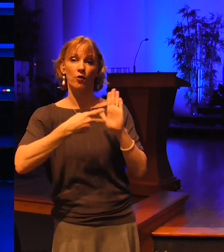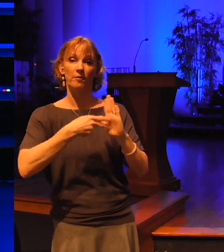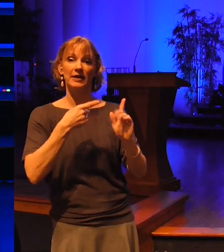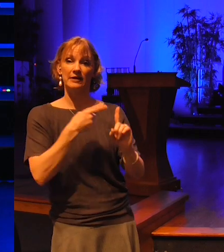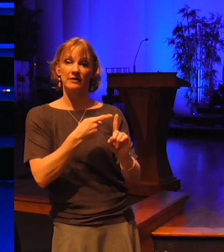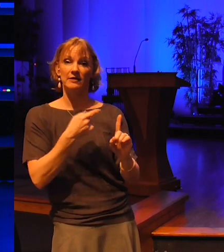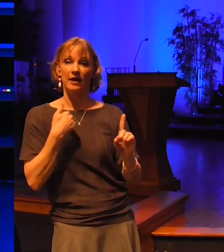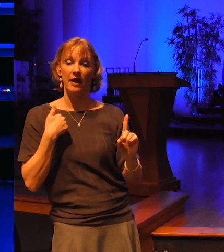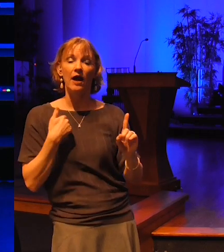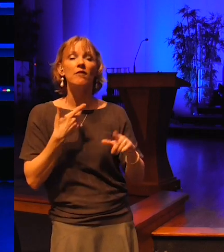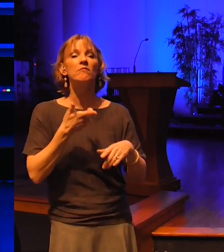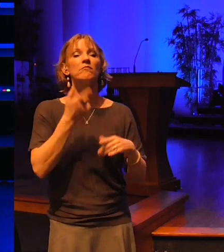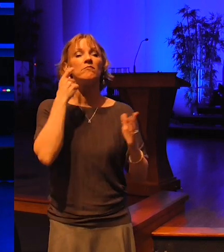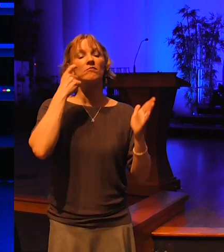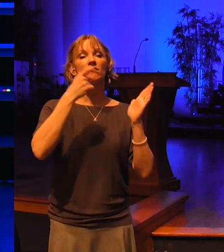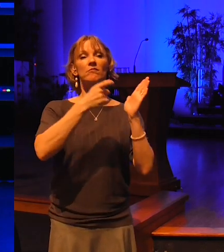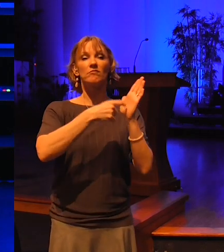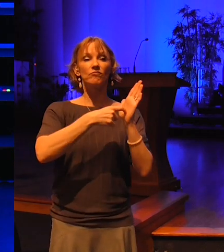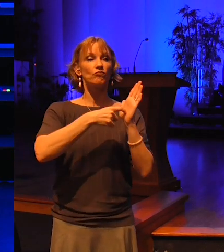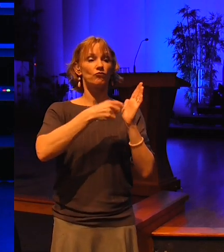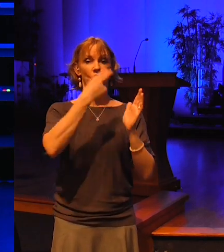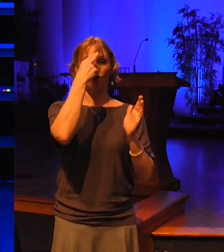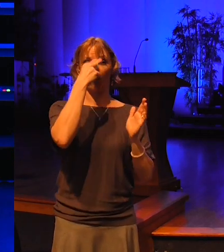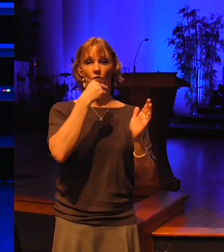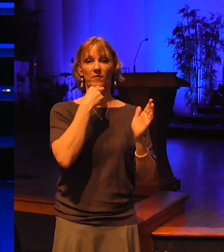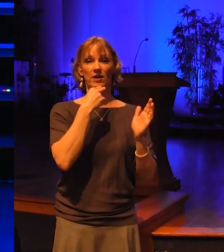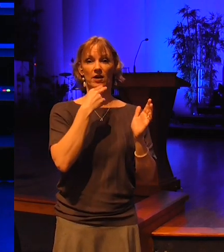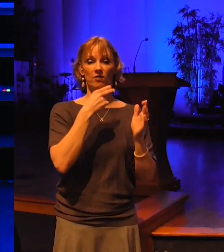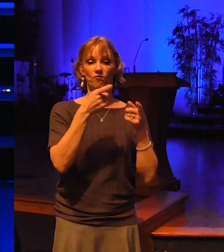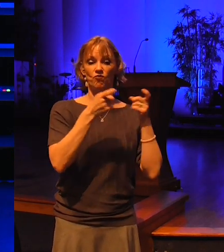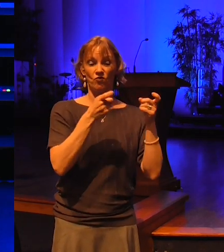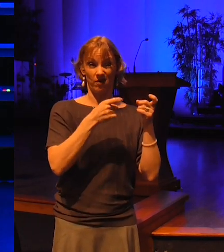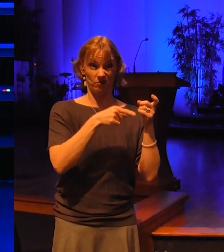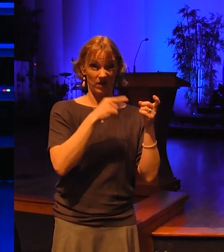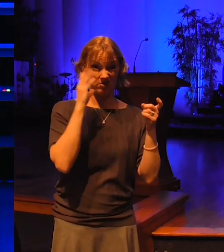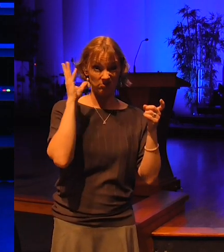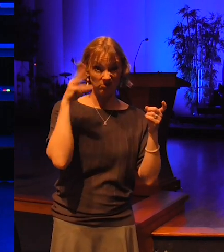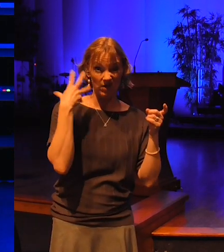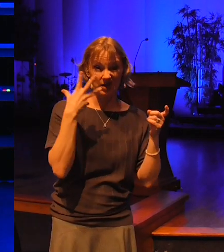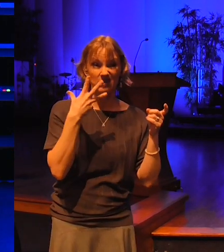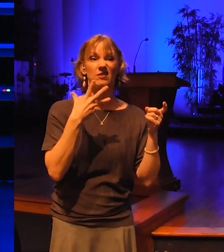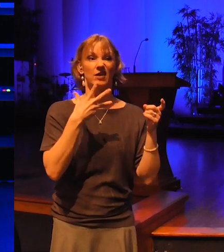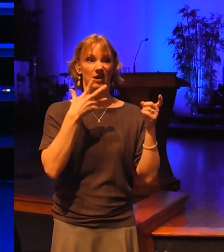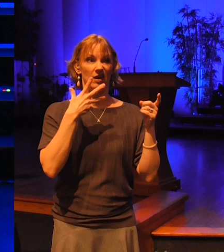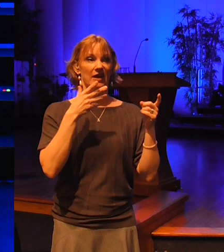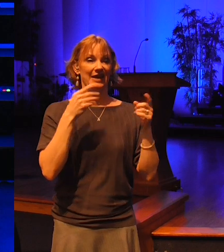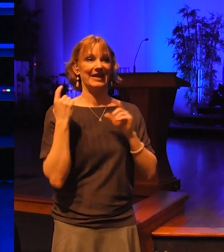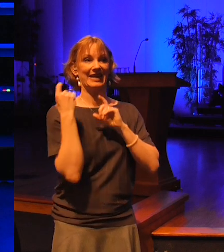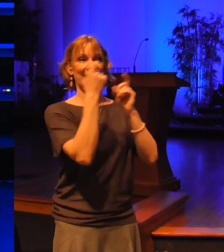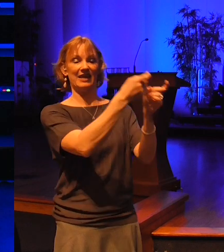recognition that Roman rule was was pretty crazy and give unto Caesars's what is Caesars's i think